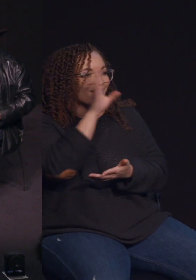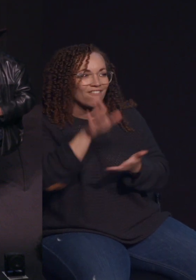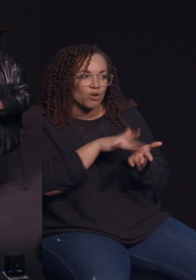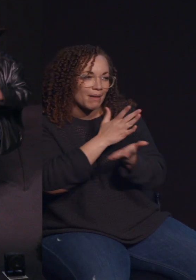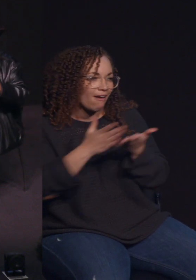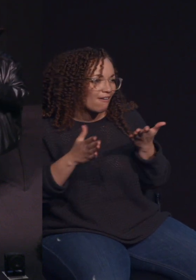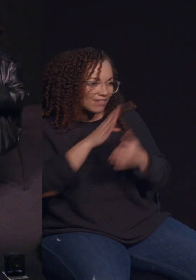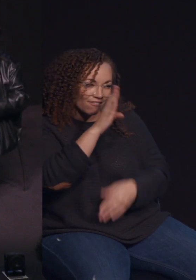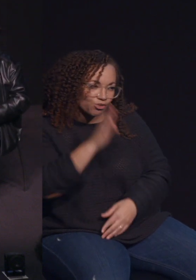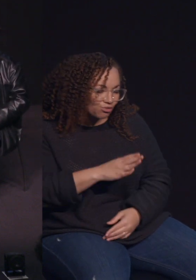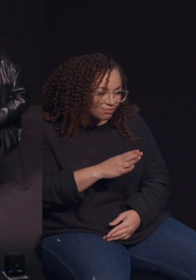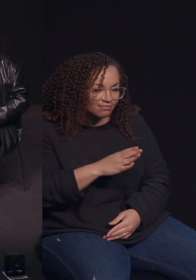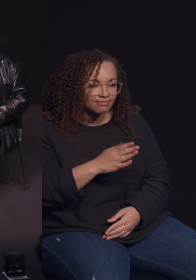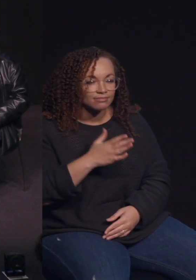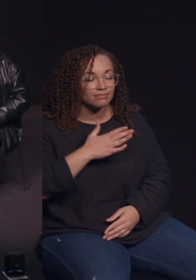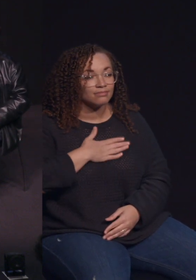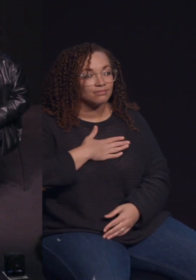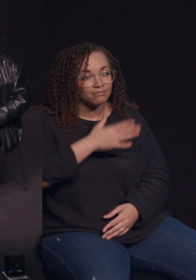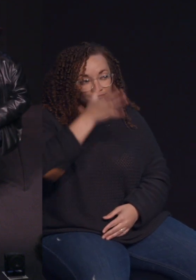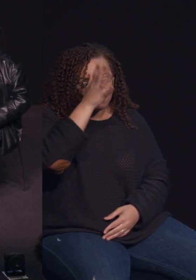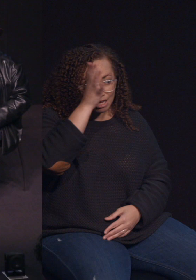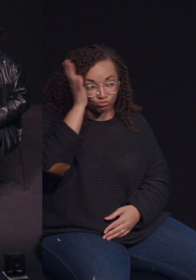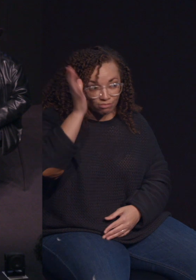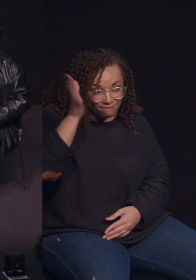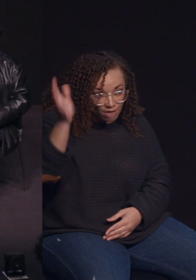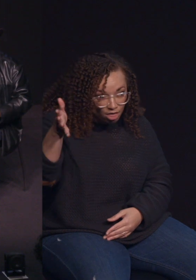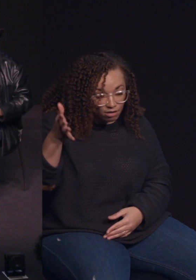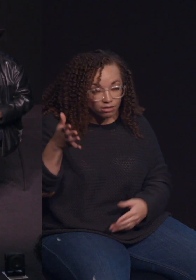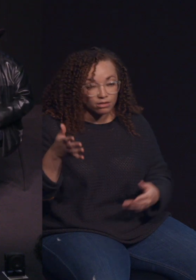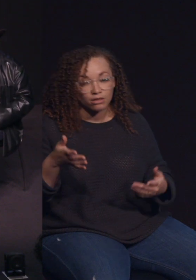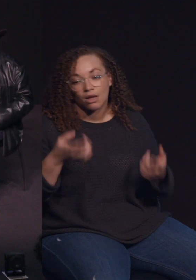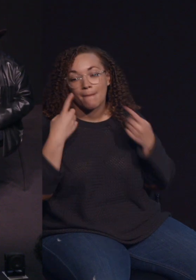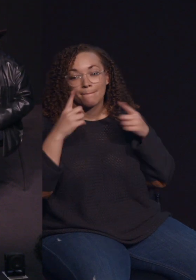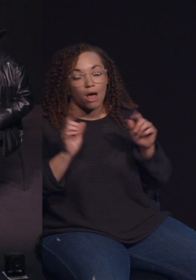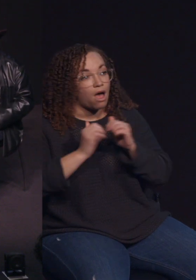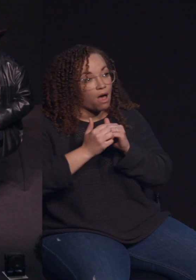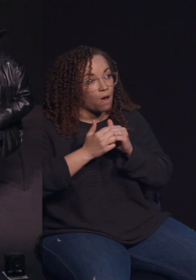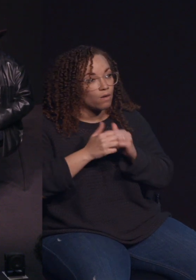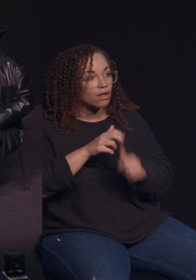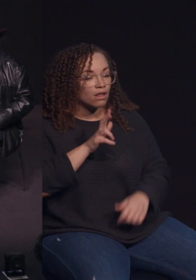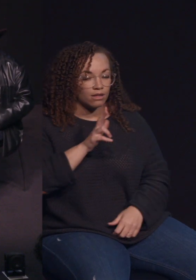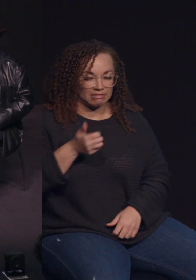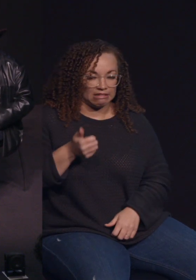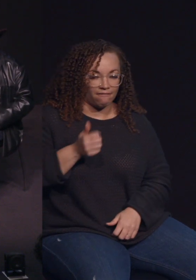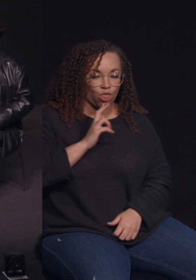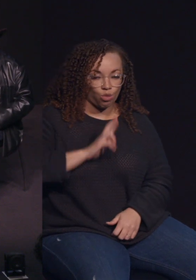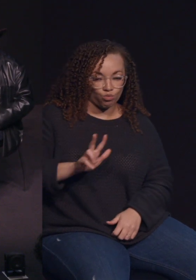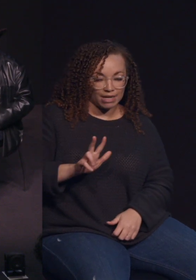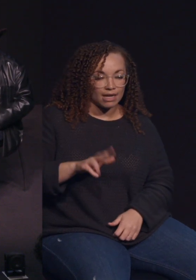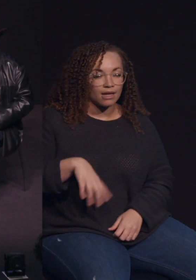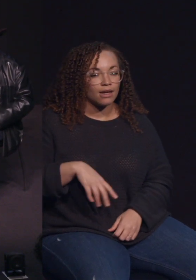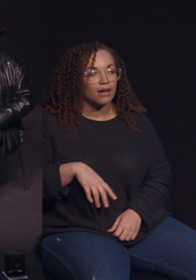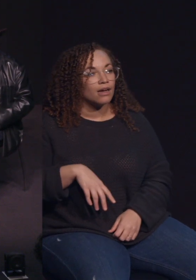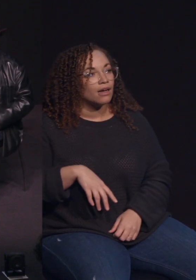But my grandfather got off of it because at the age of three, my mother taught me how to read and write,